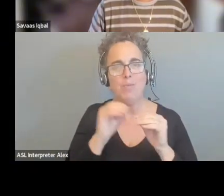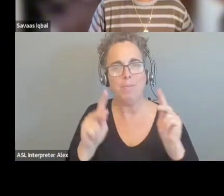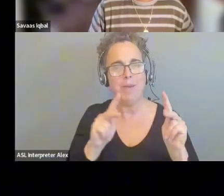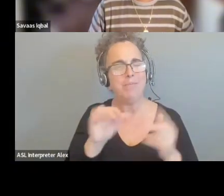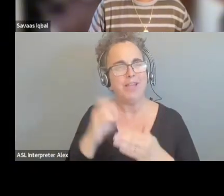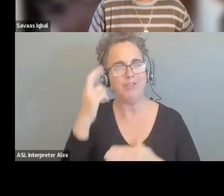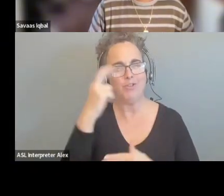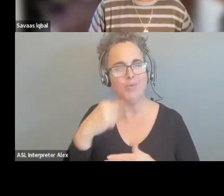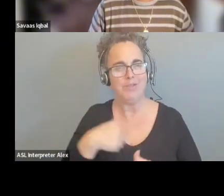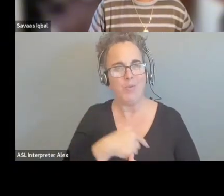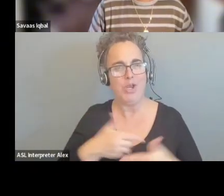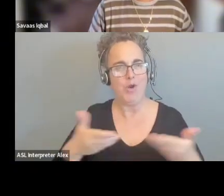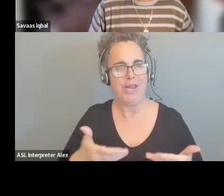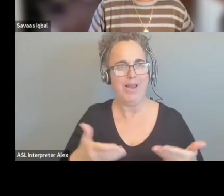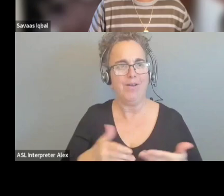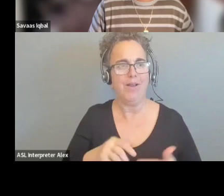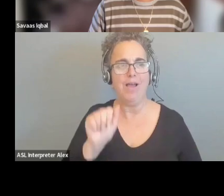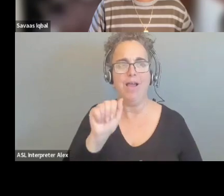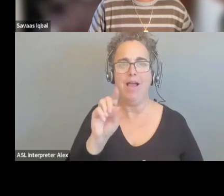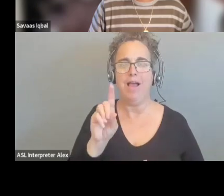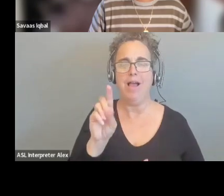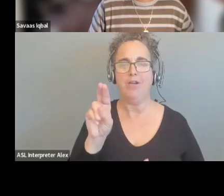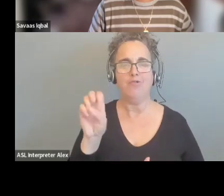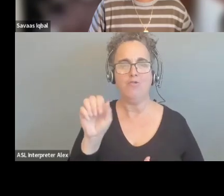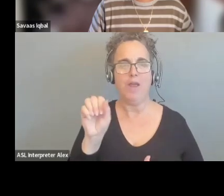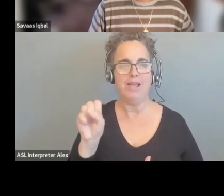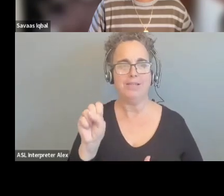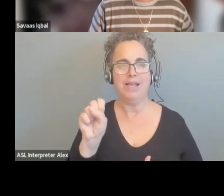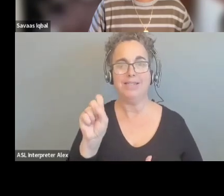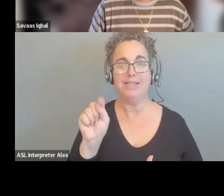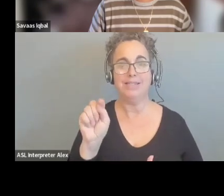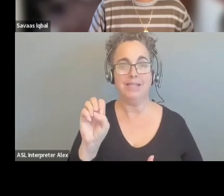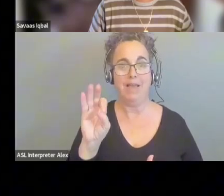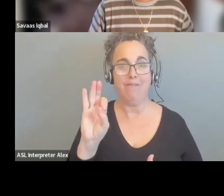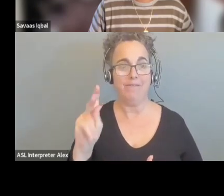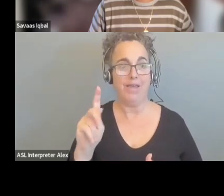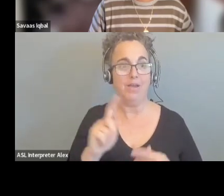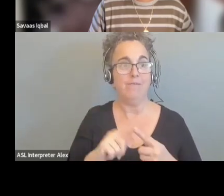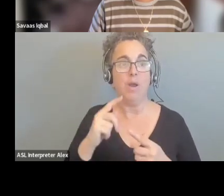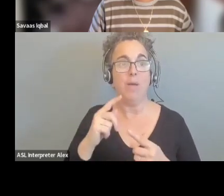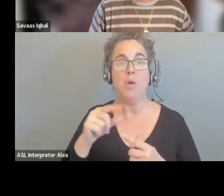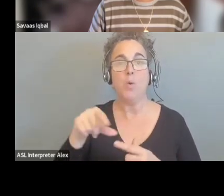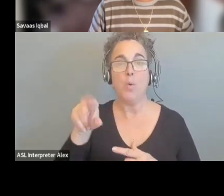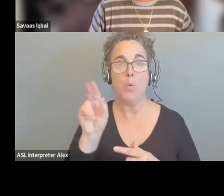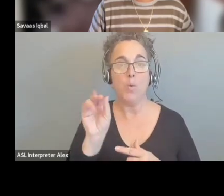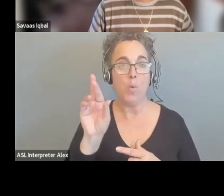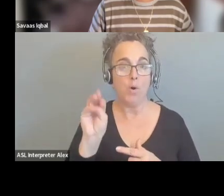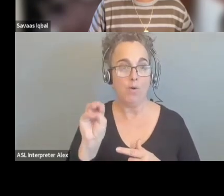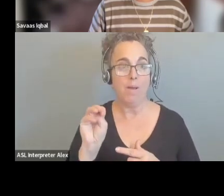Andreas Stefik from Quorum Programming Language, this is what made it possible to collaboration with him,